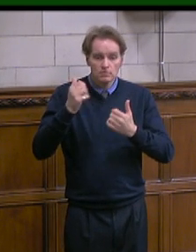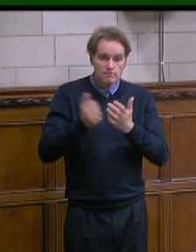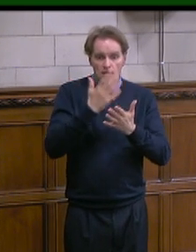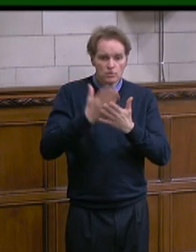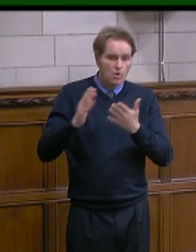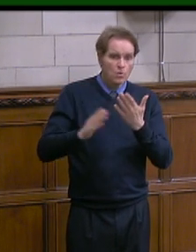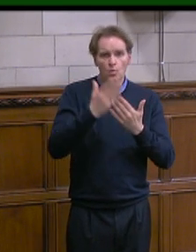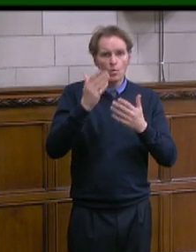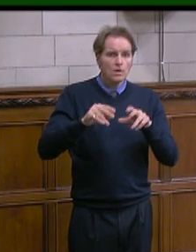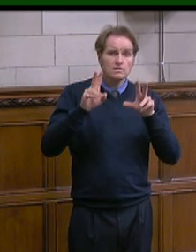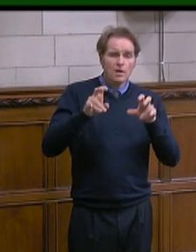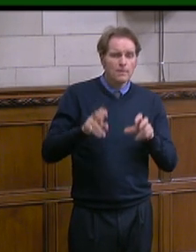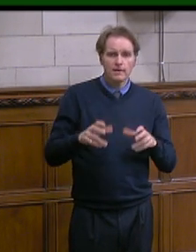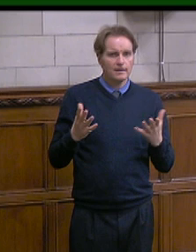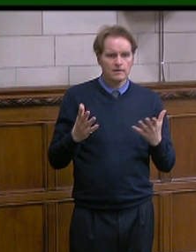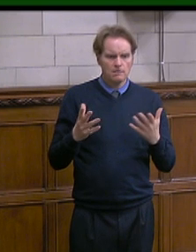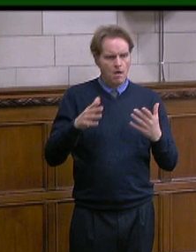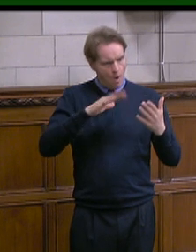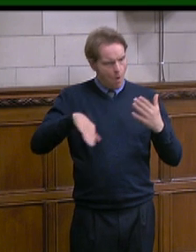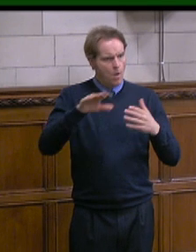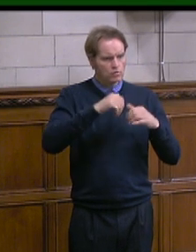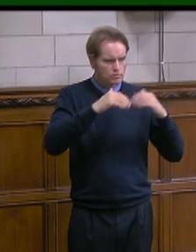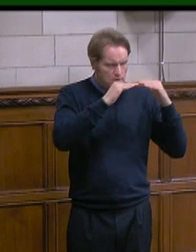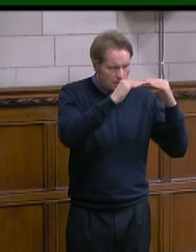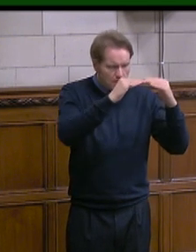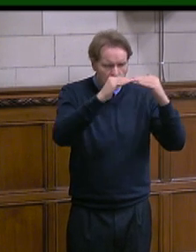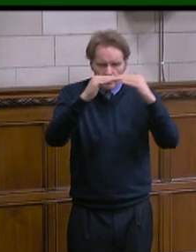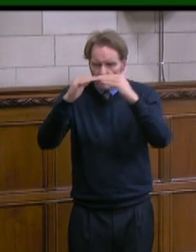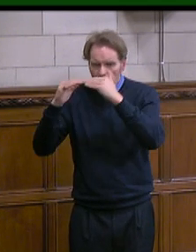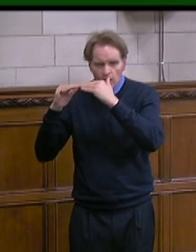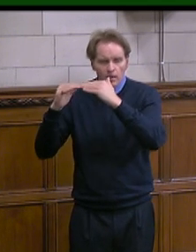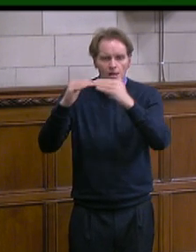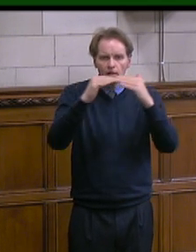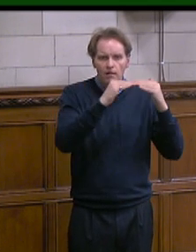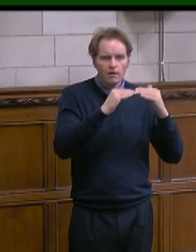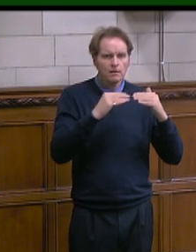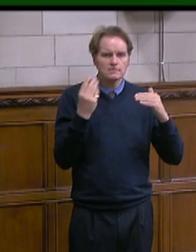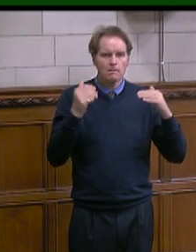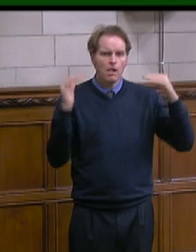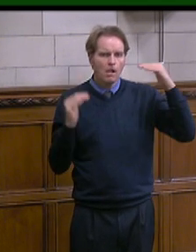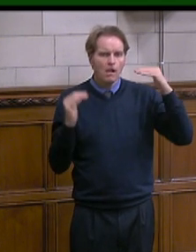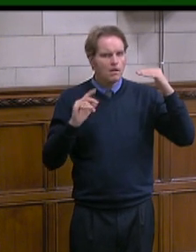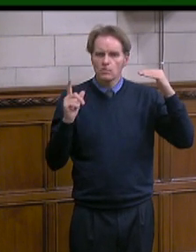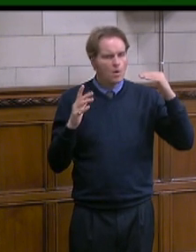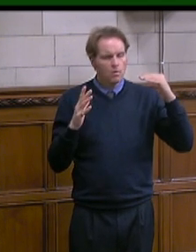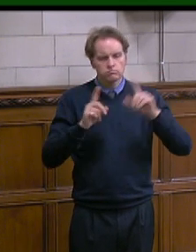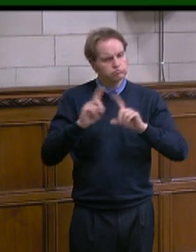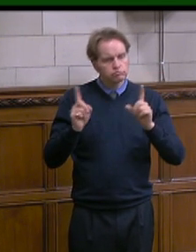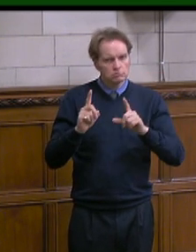GCSEs that are on a par with one another and hold their standard over time has led to our